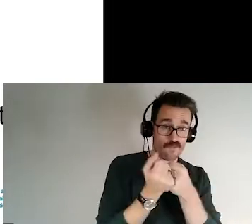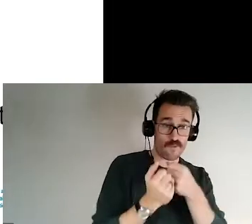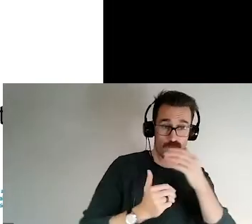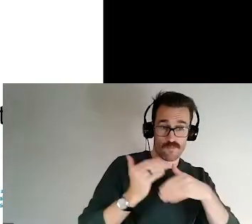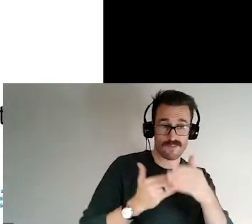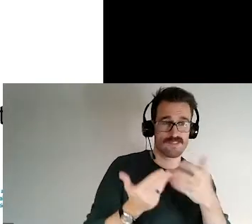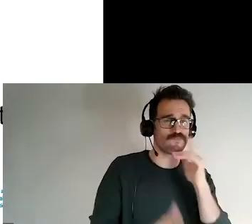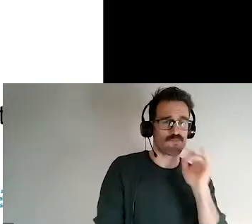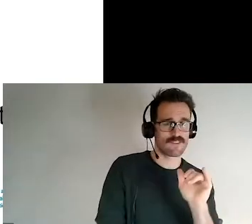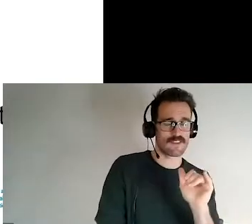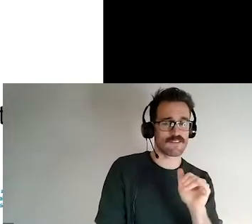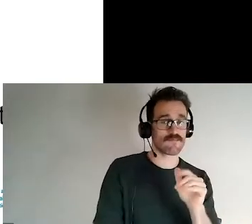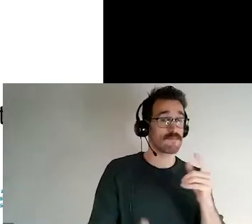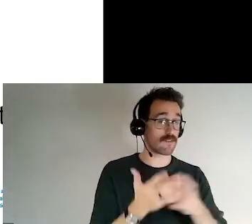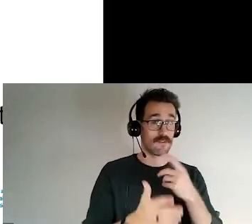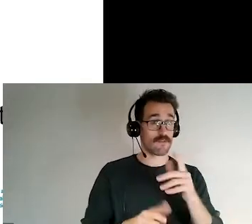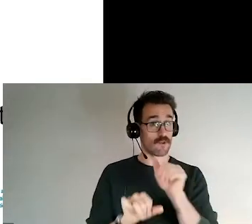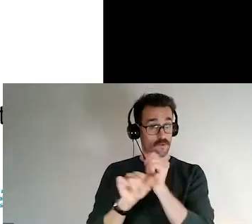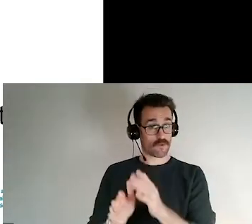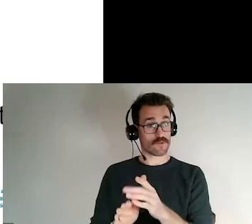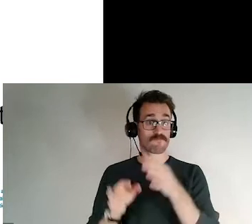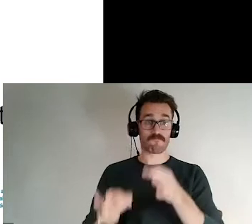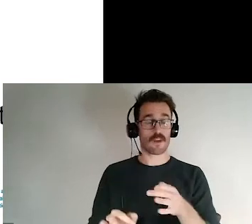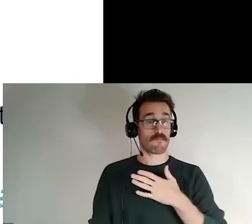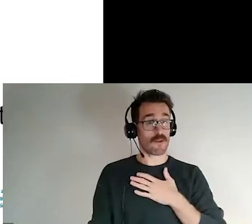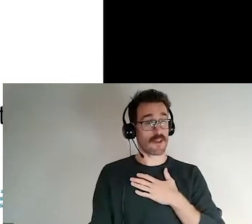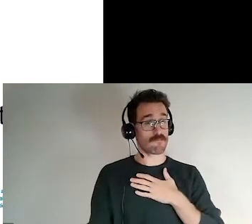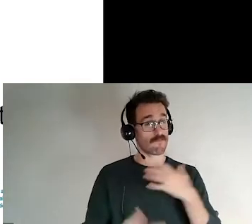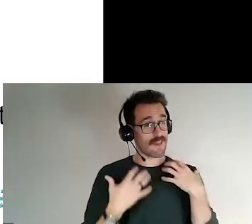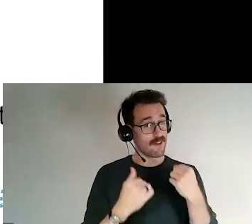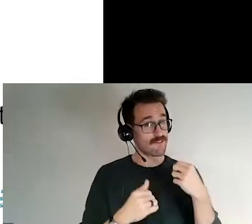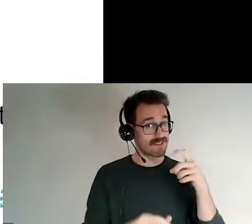workers choose not to share their health needs but where there is an impact as being among the most